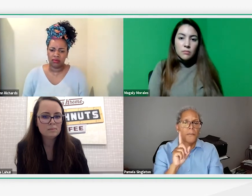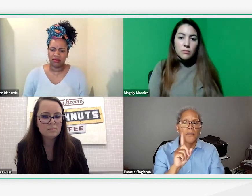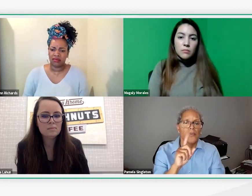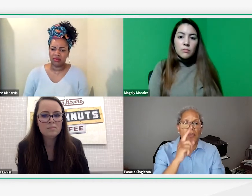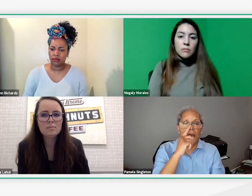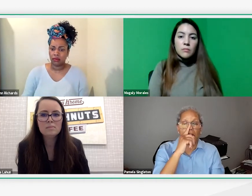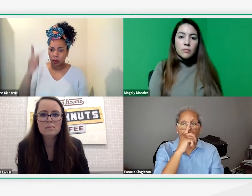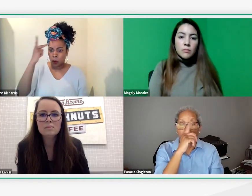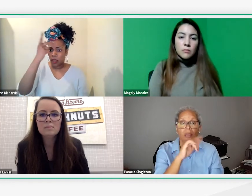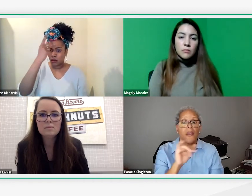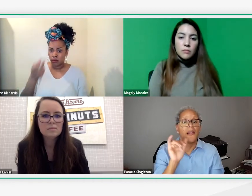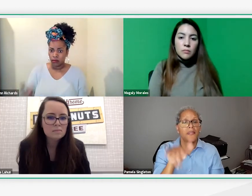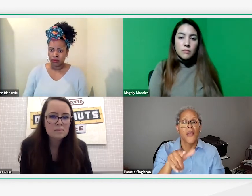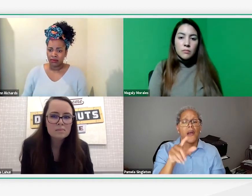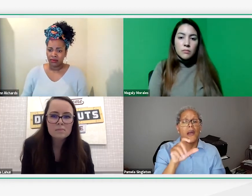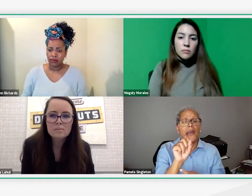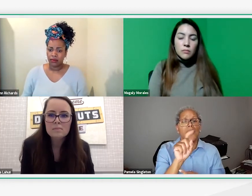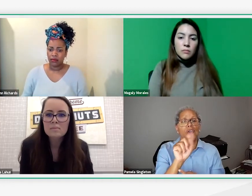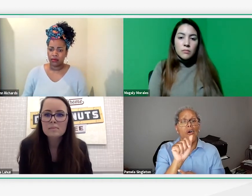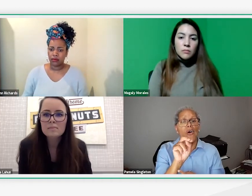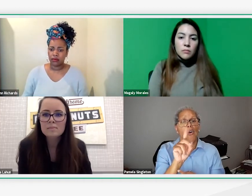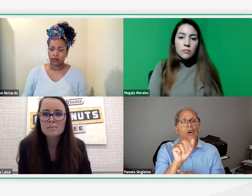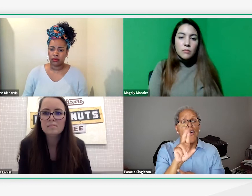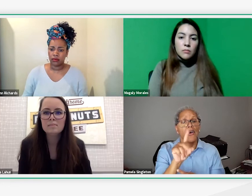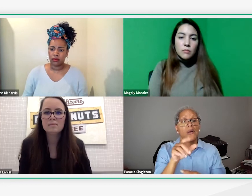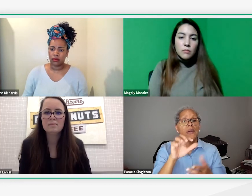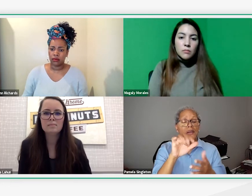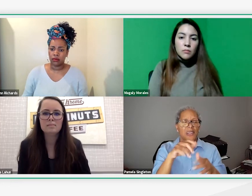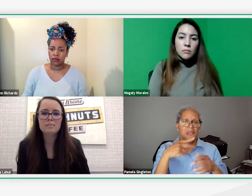salary, or what? How do those numbers work? >>PAMELA SINGLETON: So,